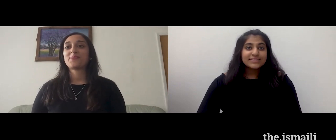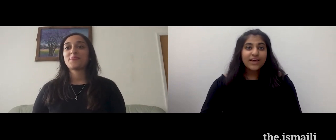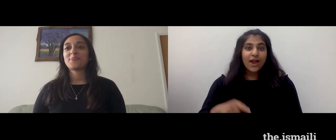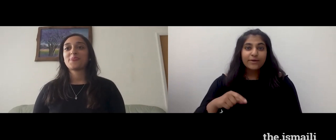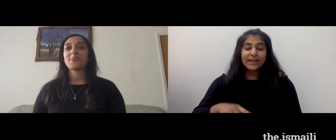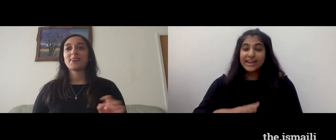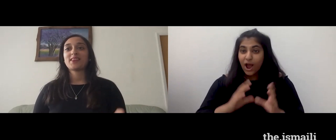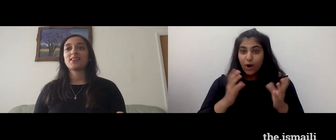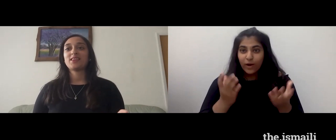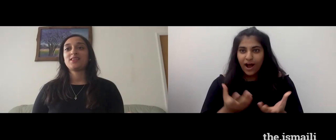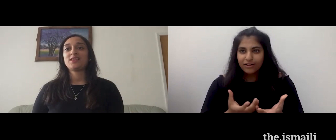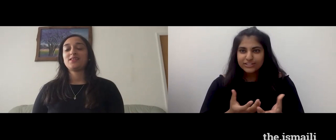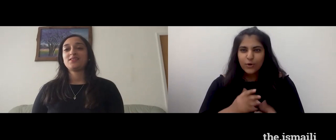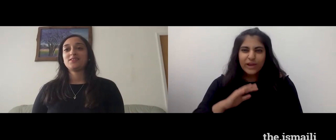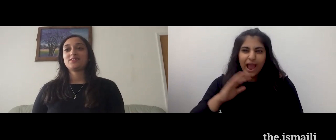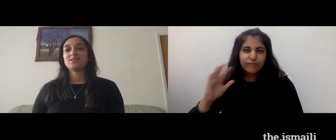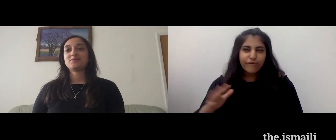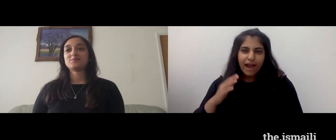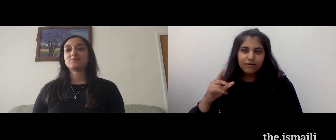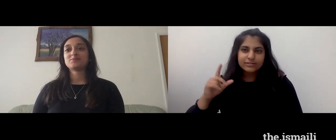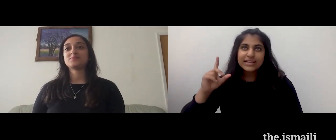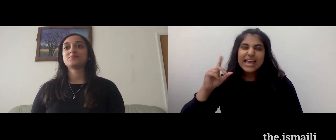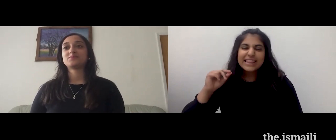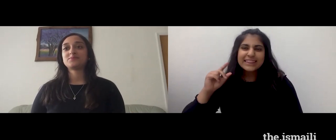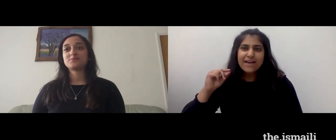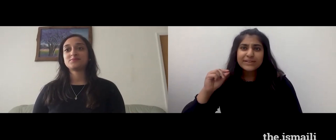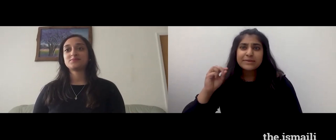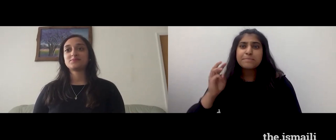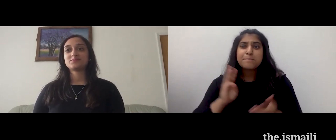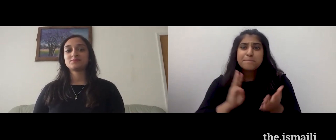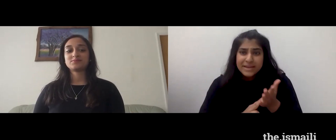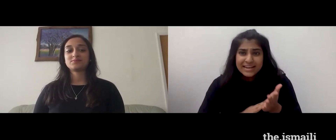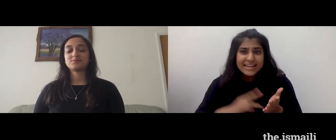So in our world, we have around 11 million